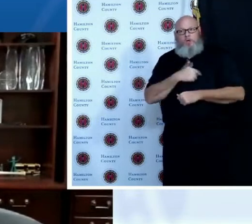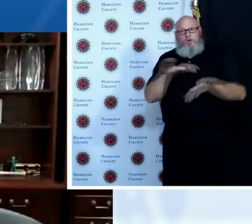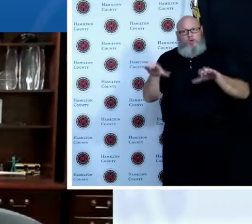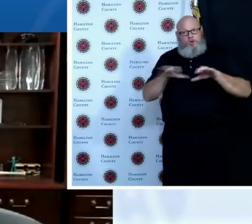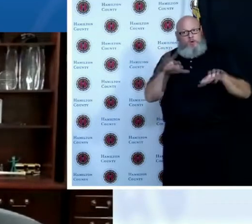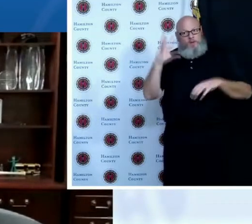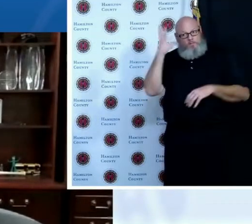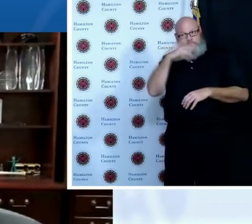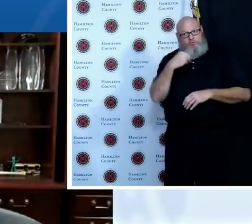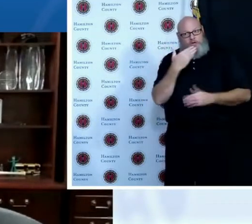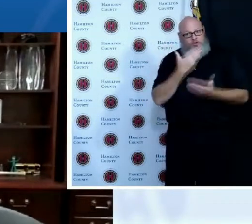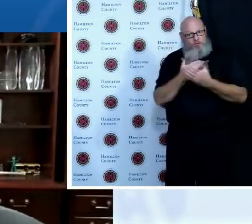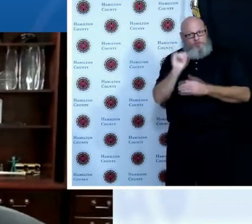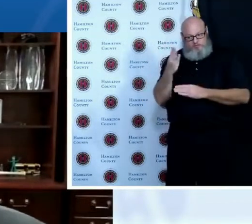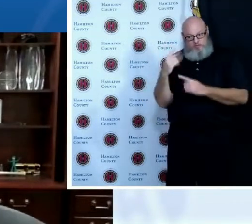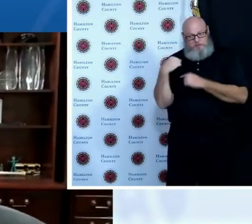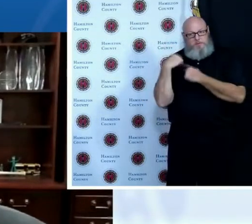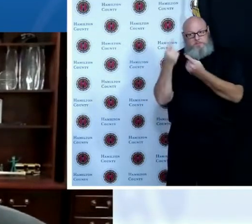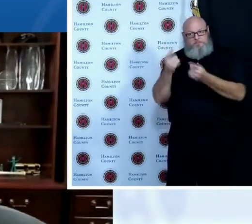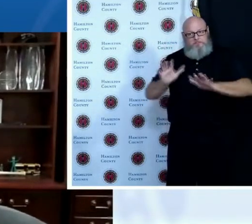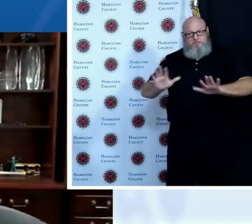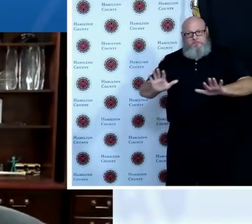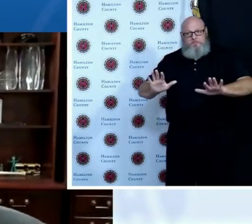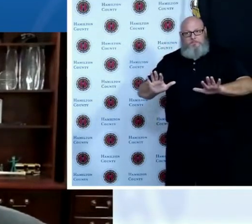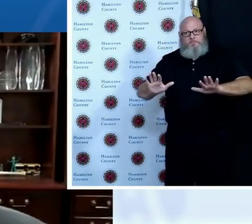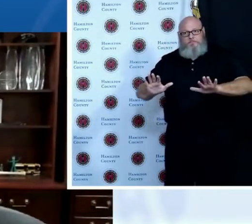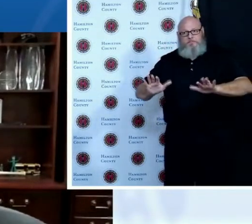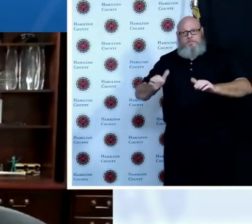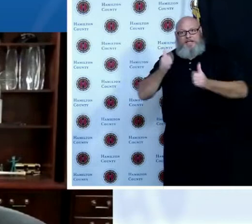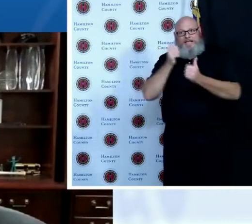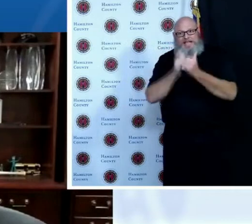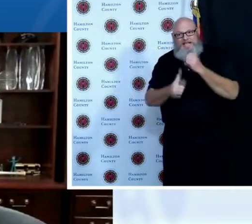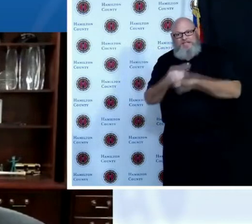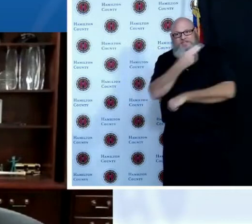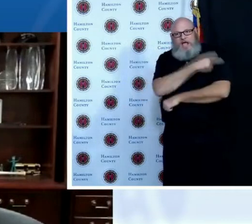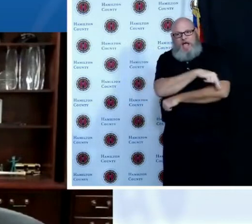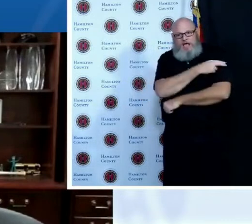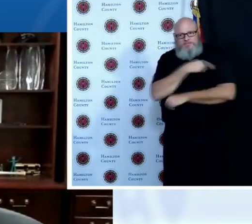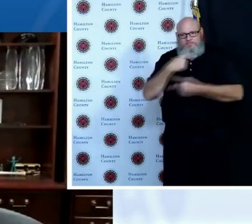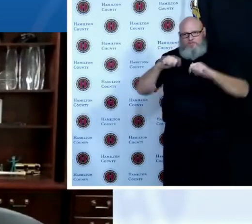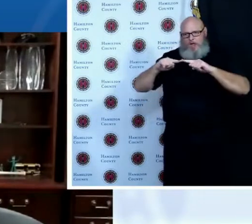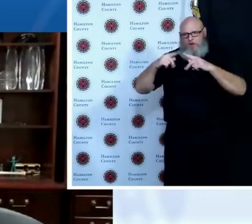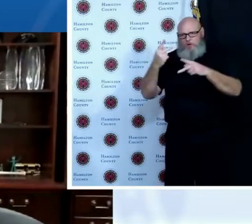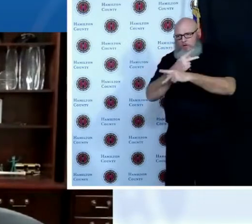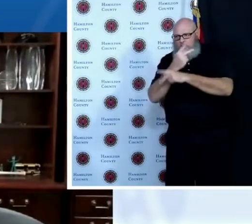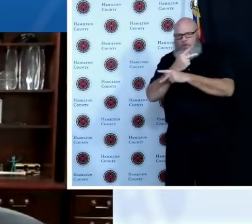actually got plans about how they can expand ICU care in their own facilities and so that